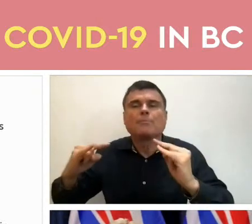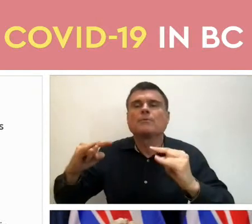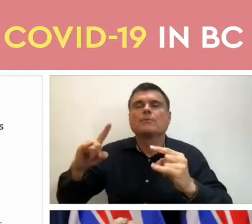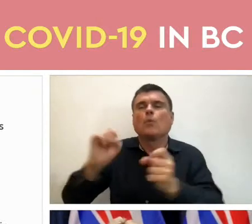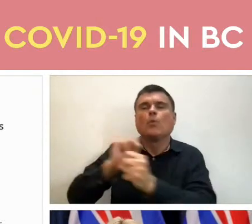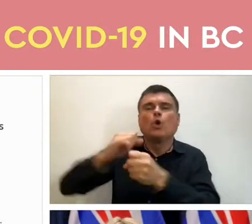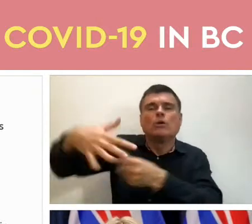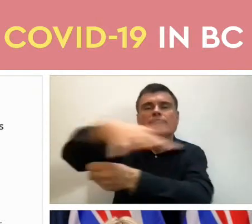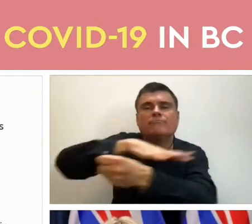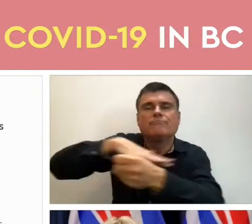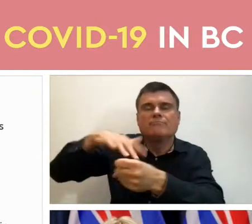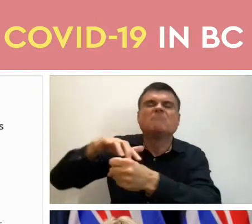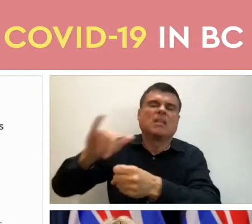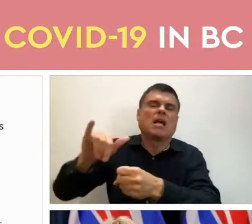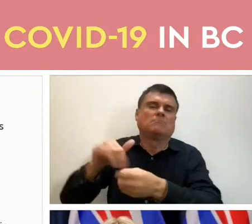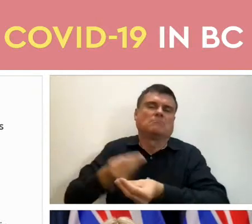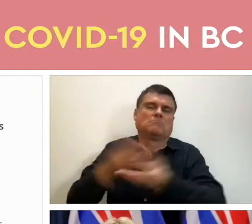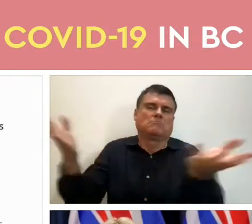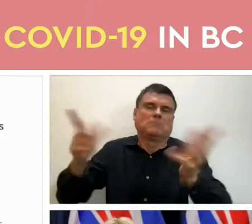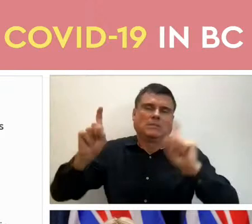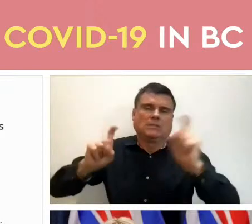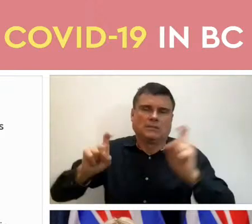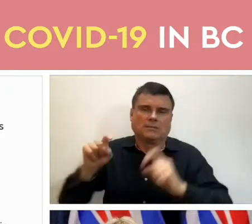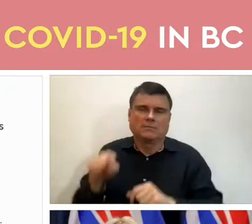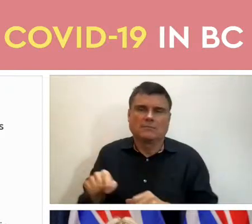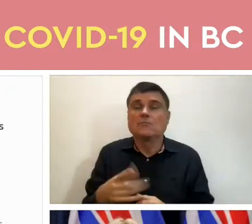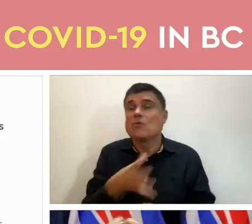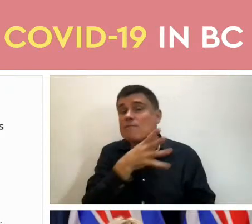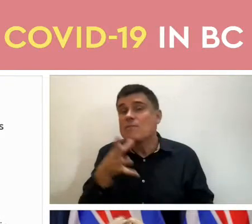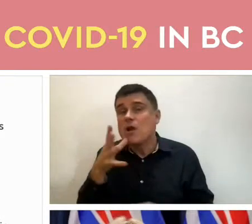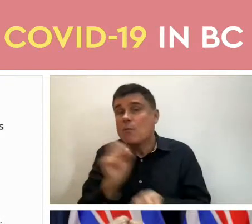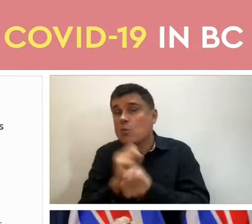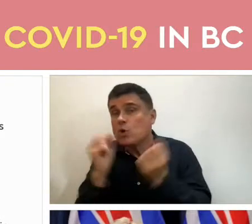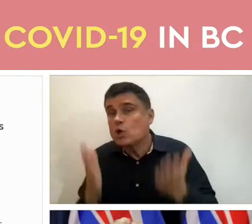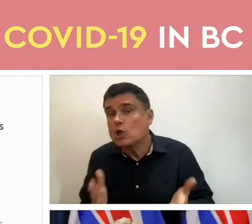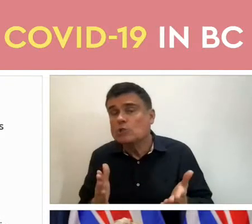business and organizations have been supported in having a have